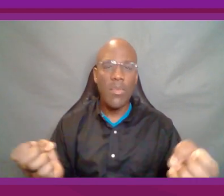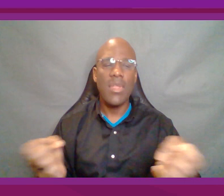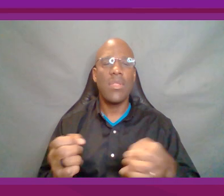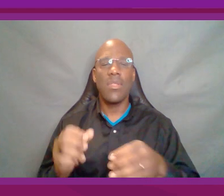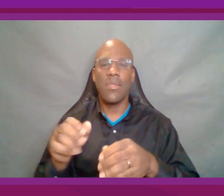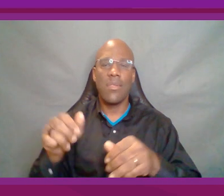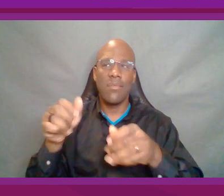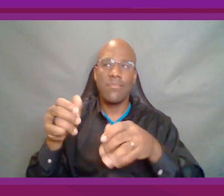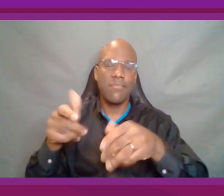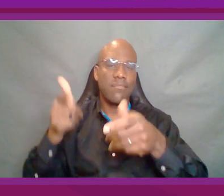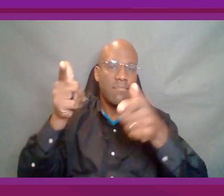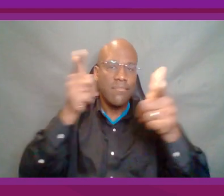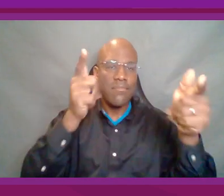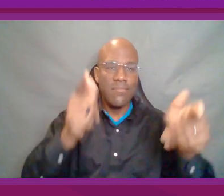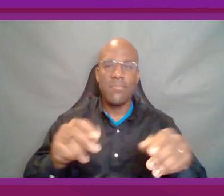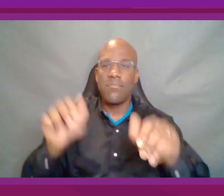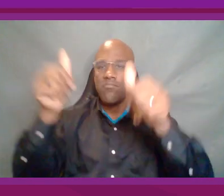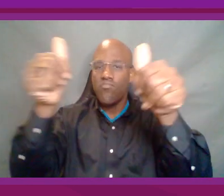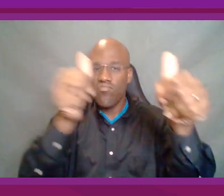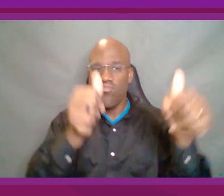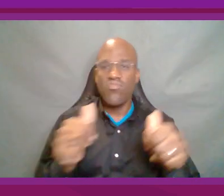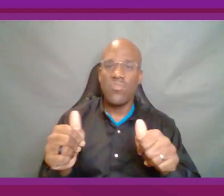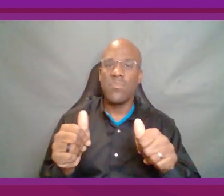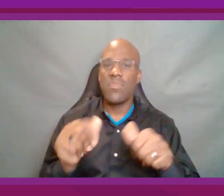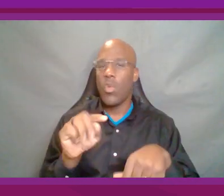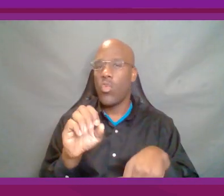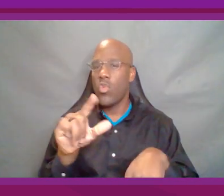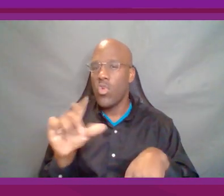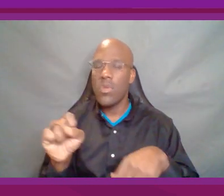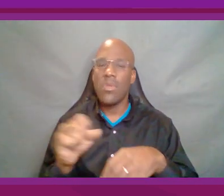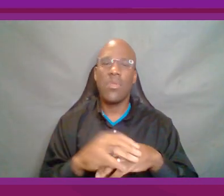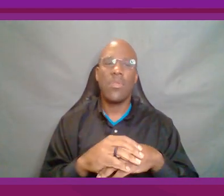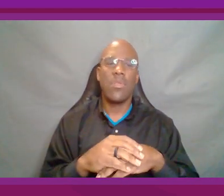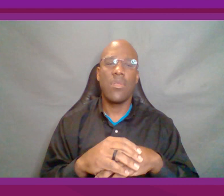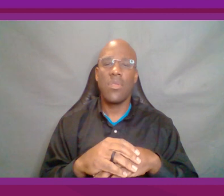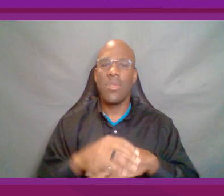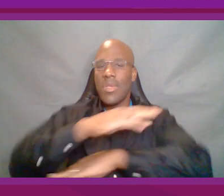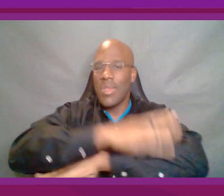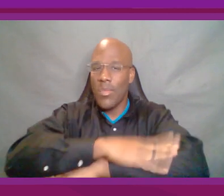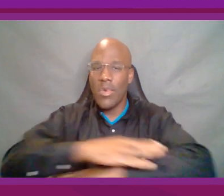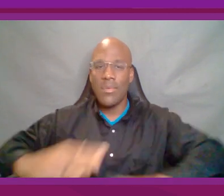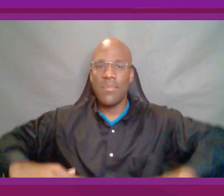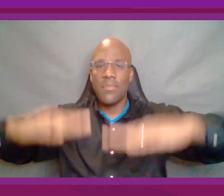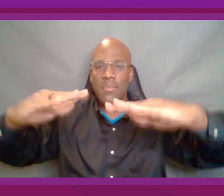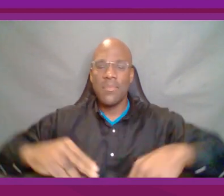website, accessible tools, whatever platform or materials, whether it's an accessible PDF